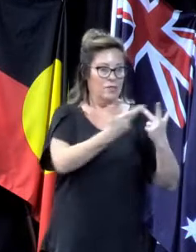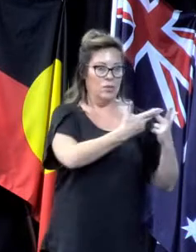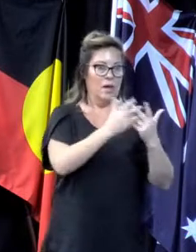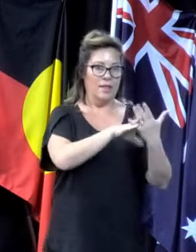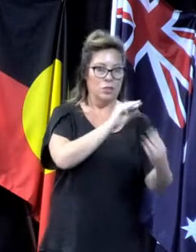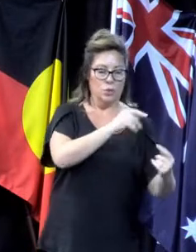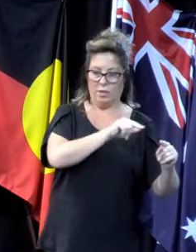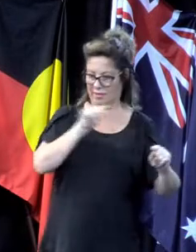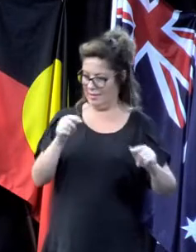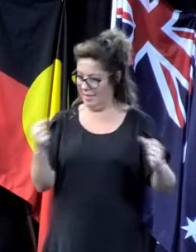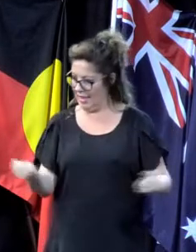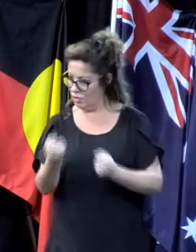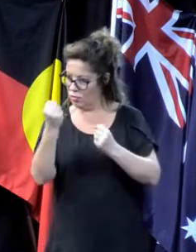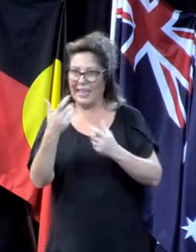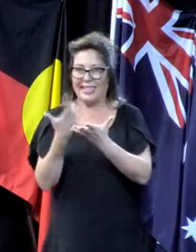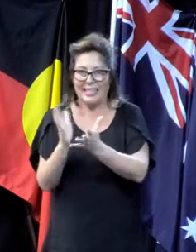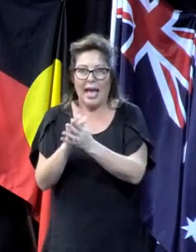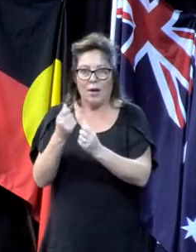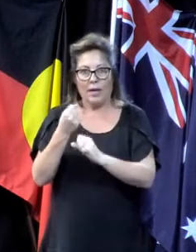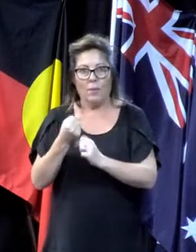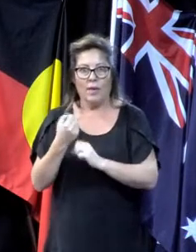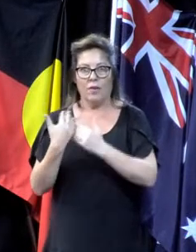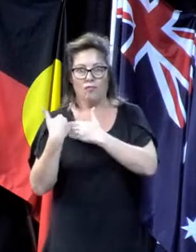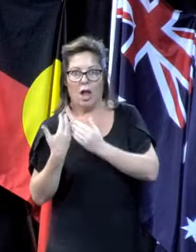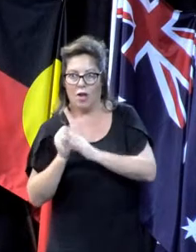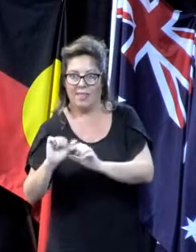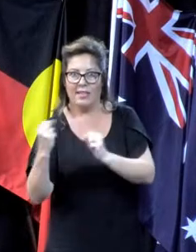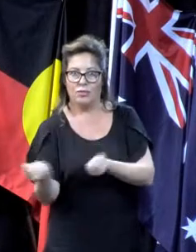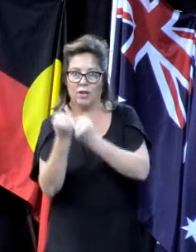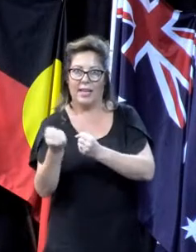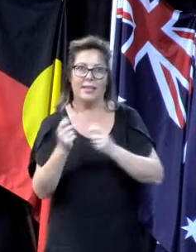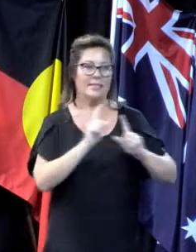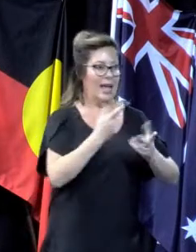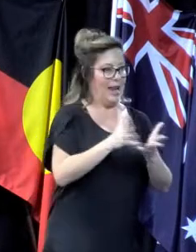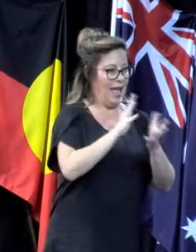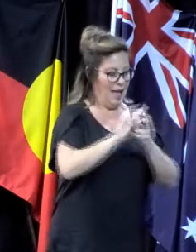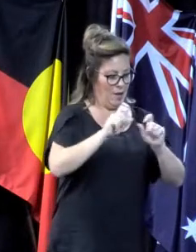And what are the gaps, and, also, what practices do we have in our school that we can start embedding this work into